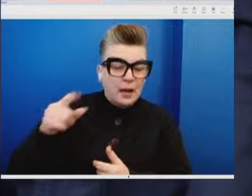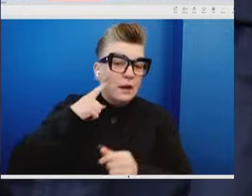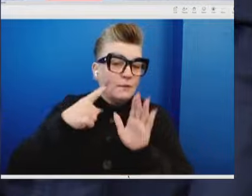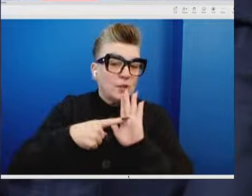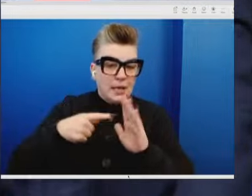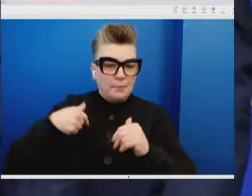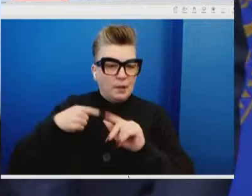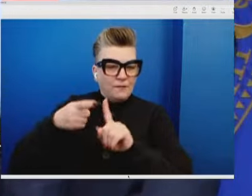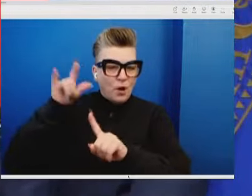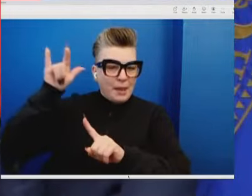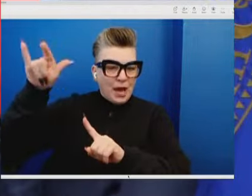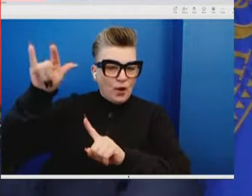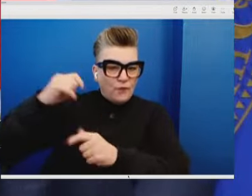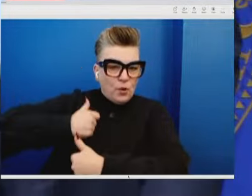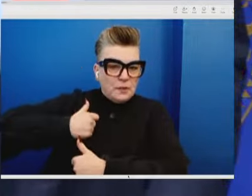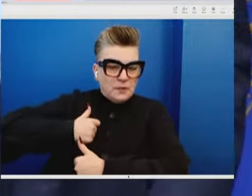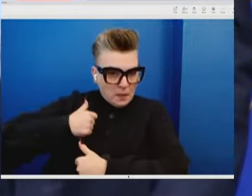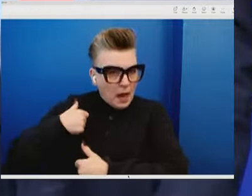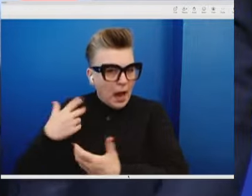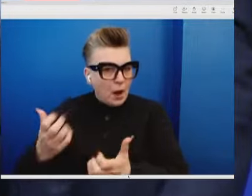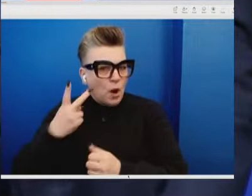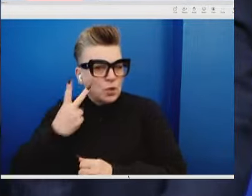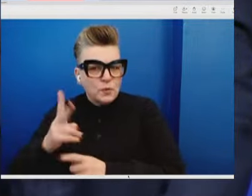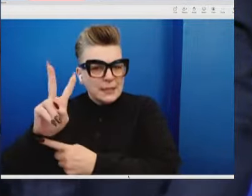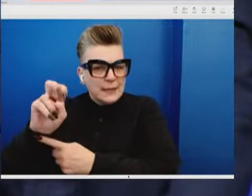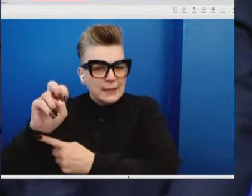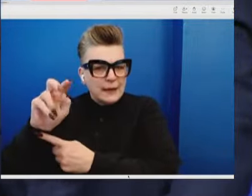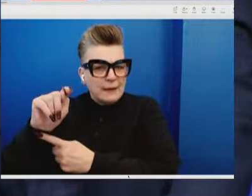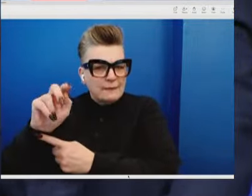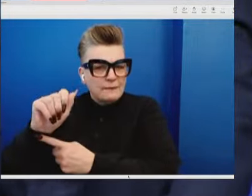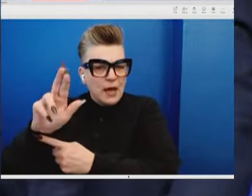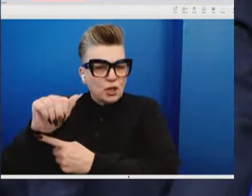a data-first approach. We don't have to ask the veteran to compile all their information together.